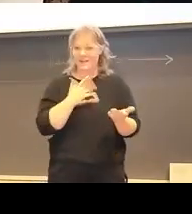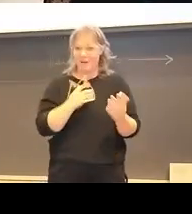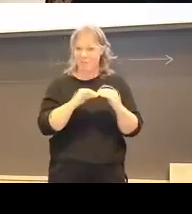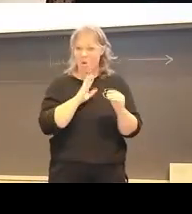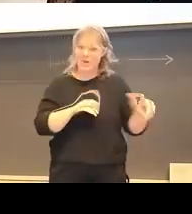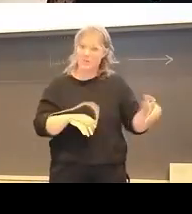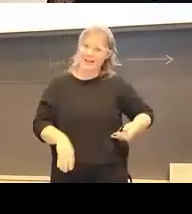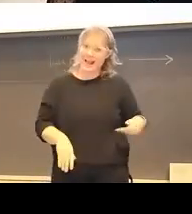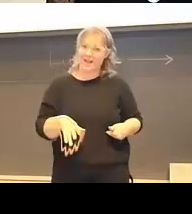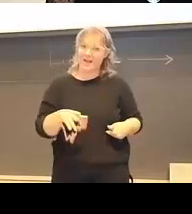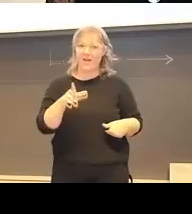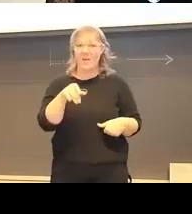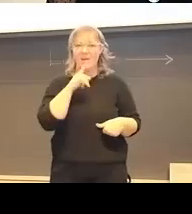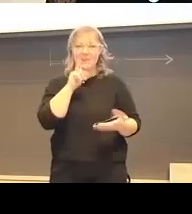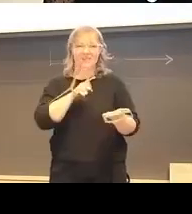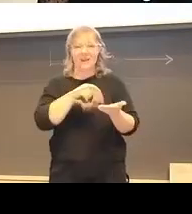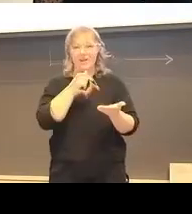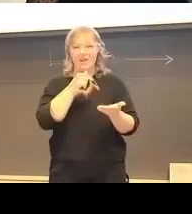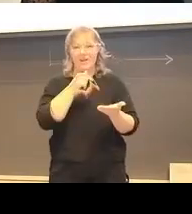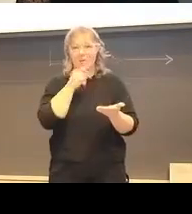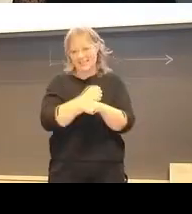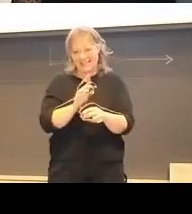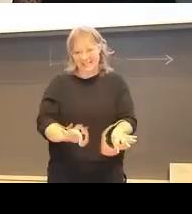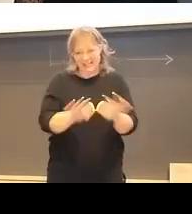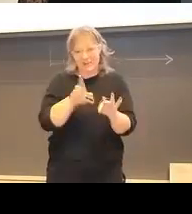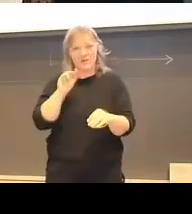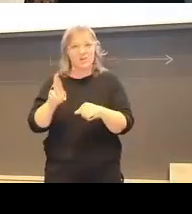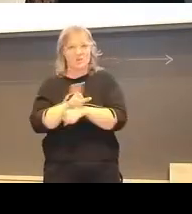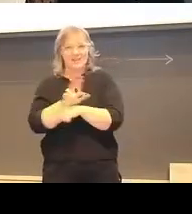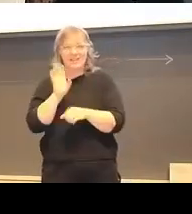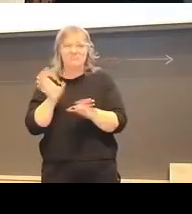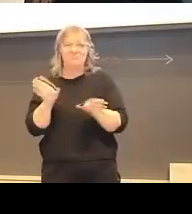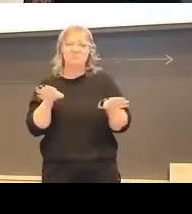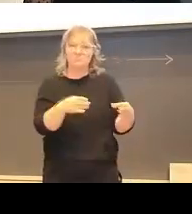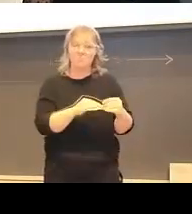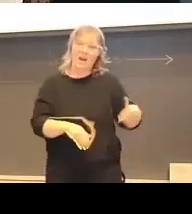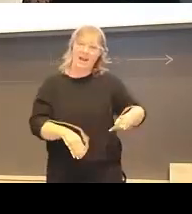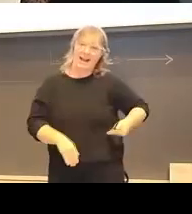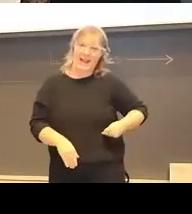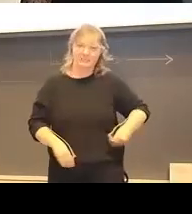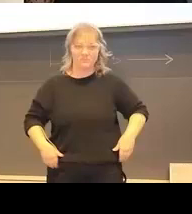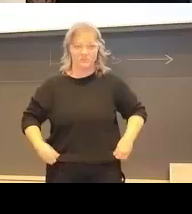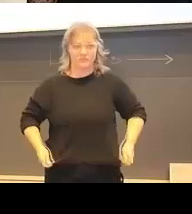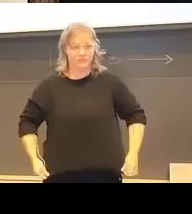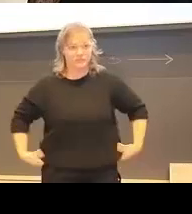not statistically significant as residents also lean slightly toward inate residents and faculty